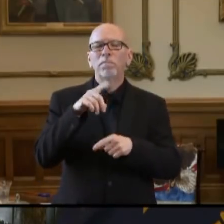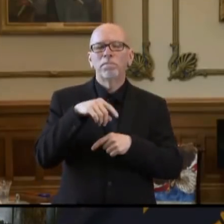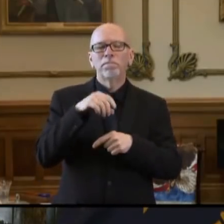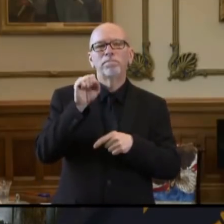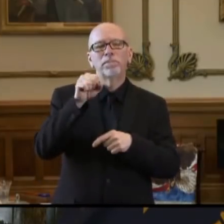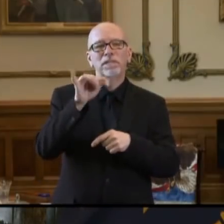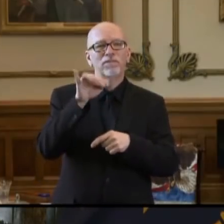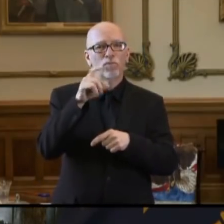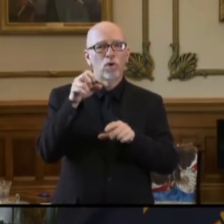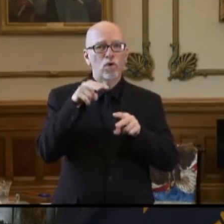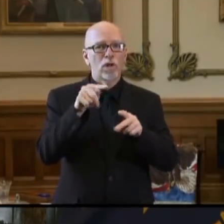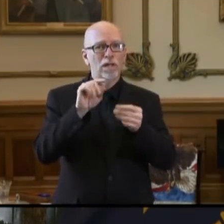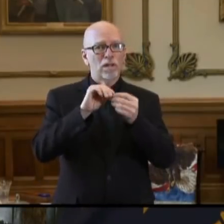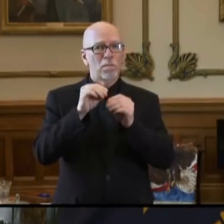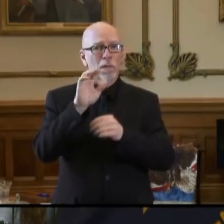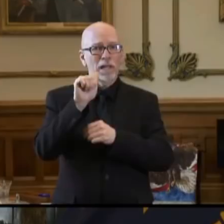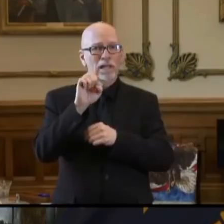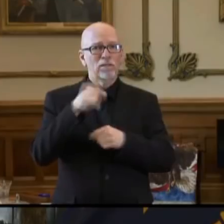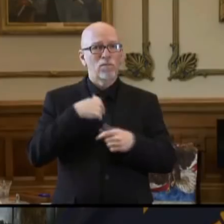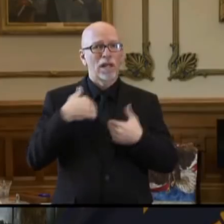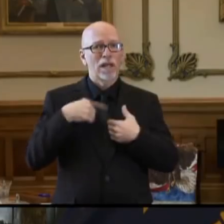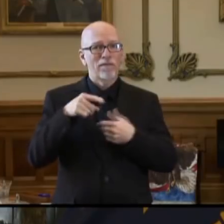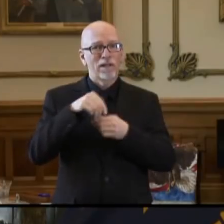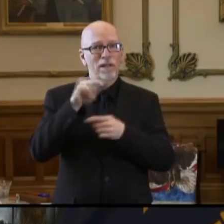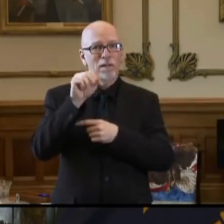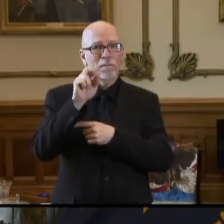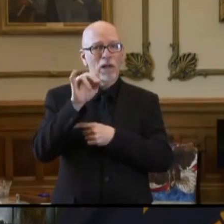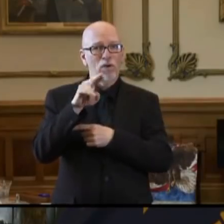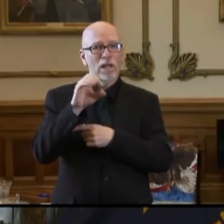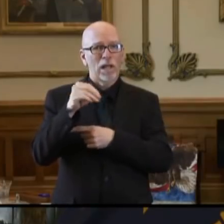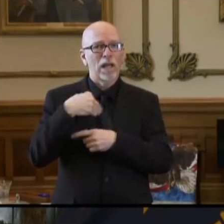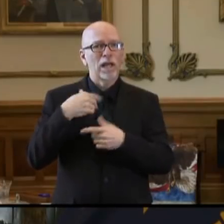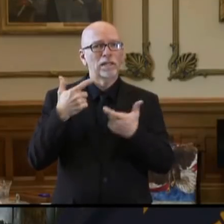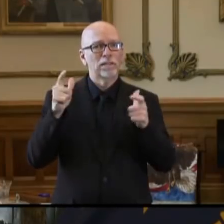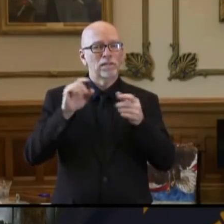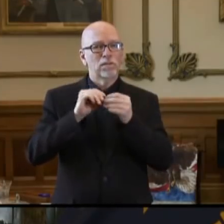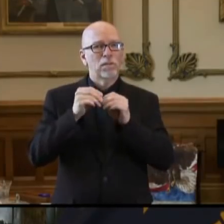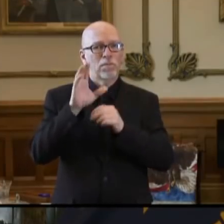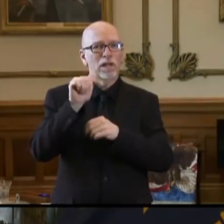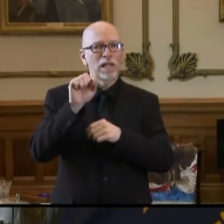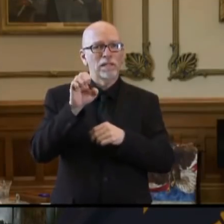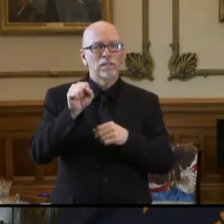TRANSPORTED. MARION COUNTY I'M SORRY. SO YEAH, IF YOU WANT TO